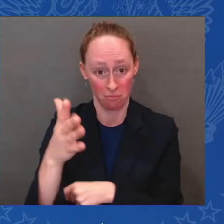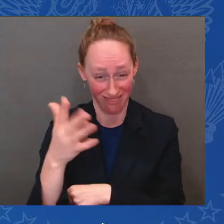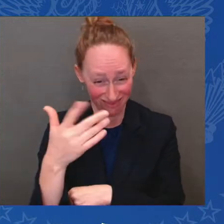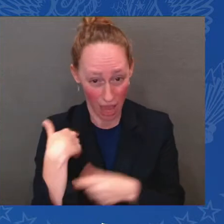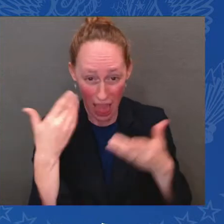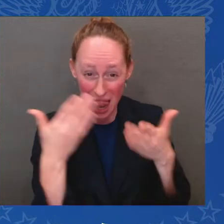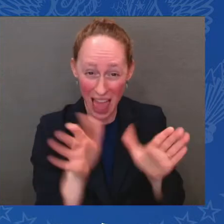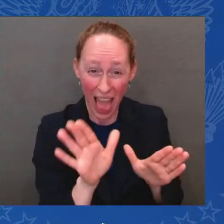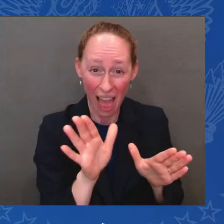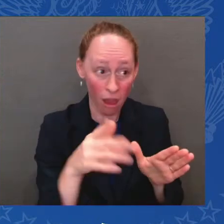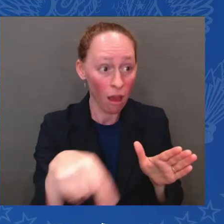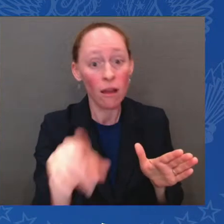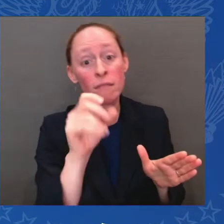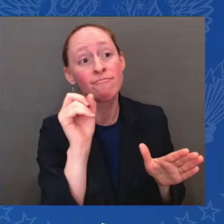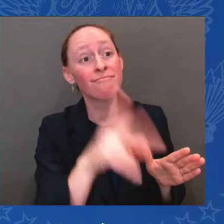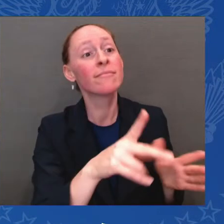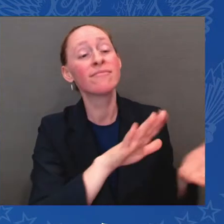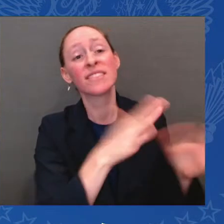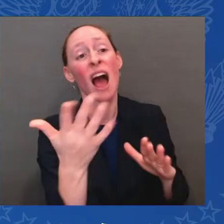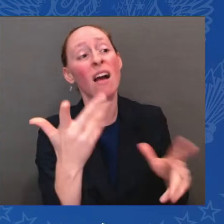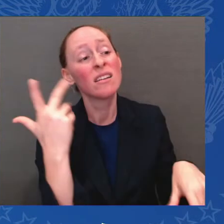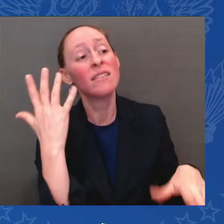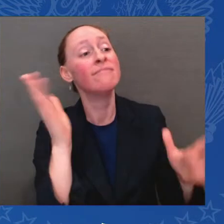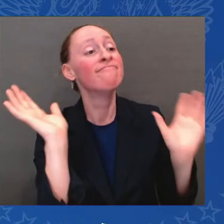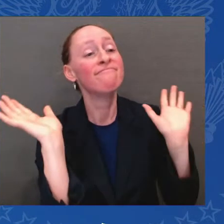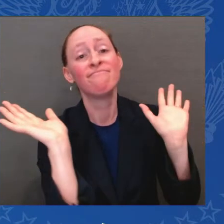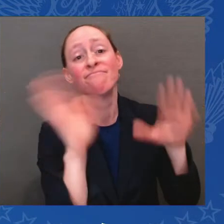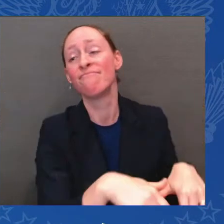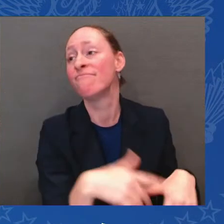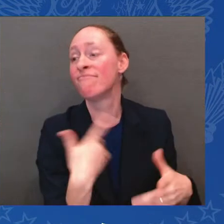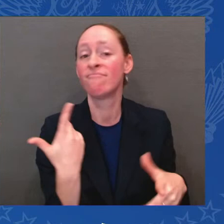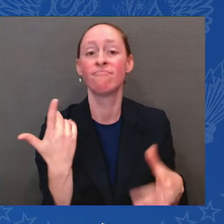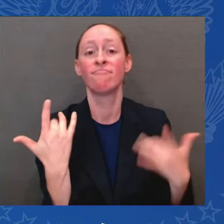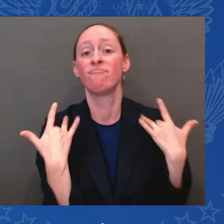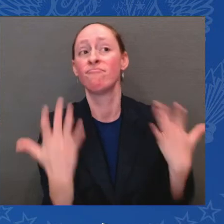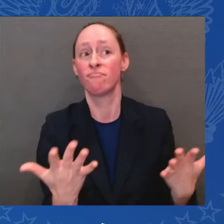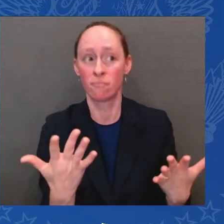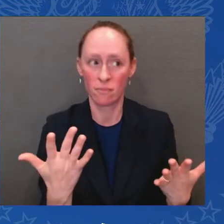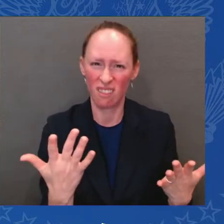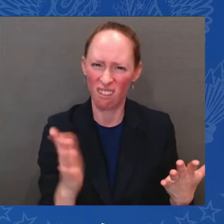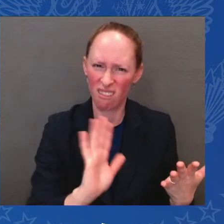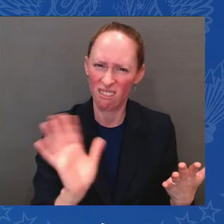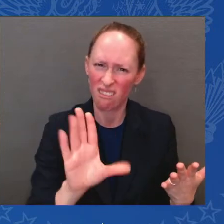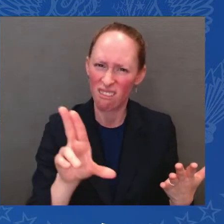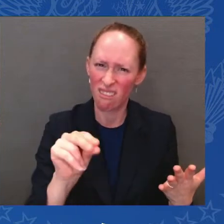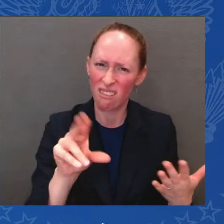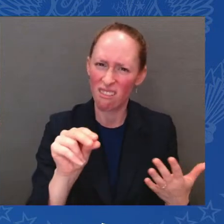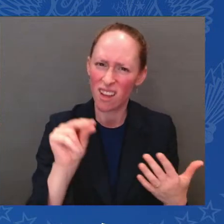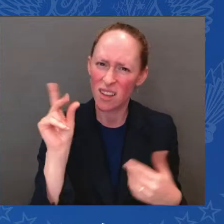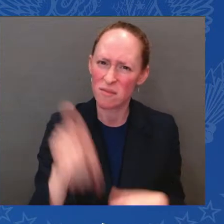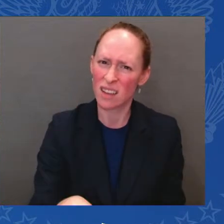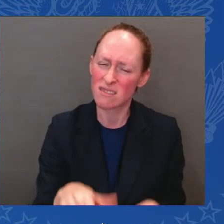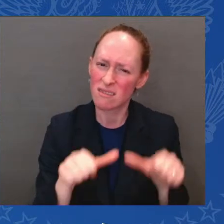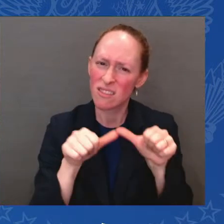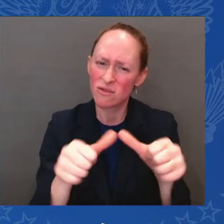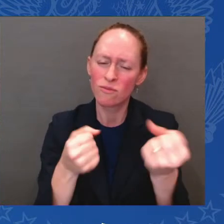The Press: And, Mr. President, a follow-up on Ukraine. What is your sense of when the current U.S. funding might run out? And what -- how much urgency is there?